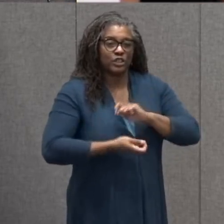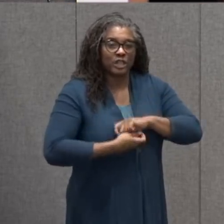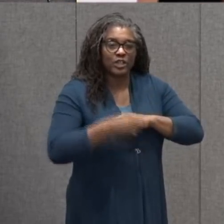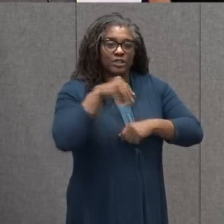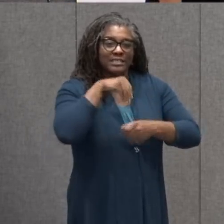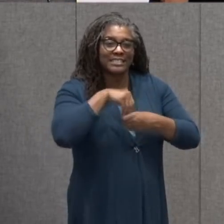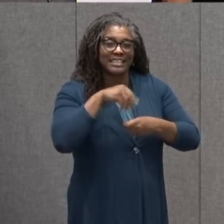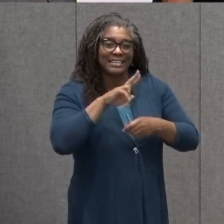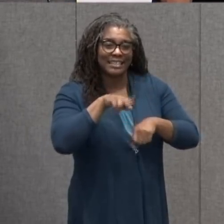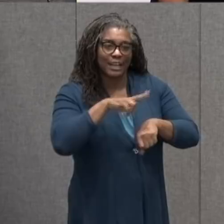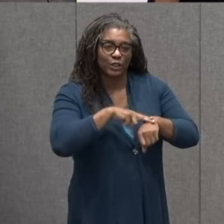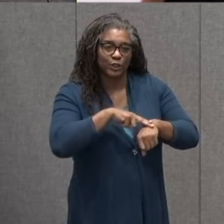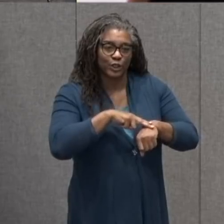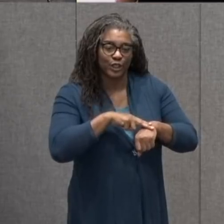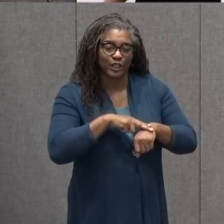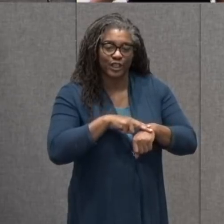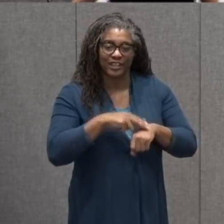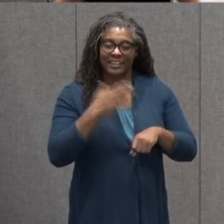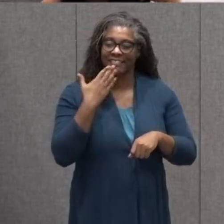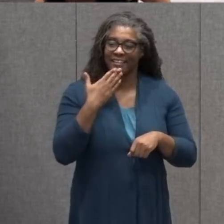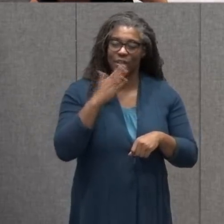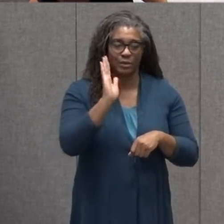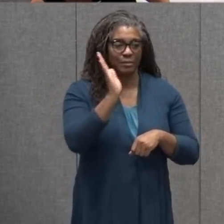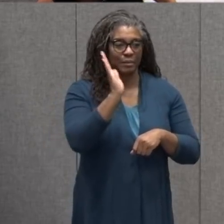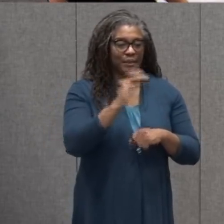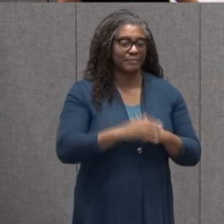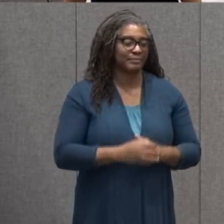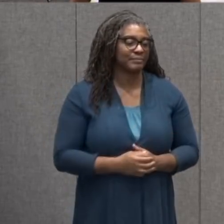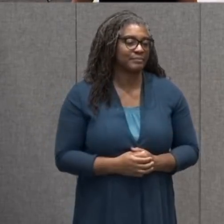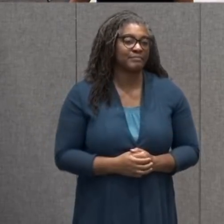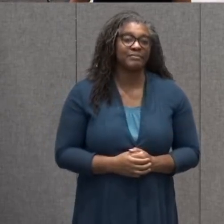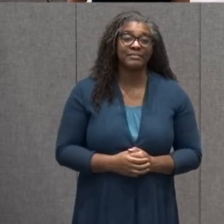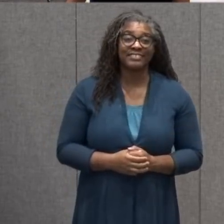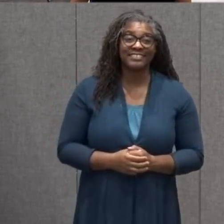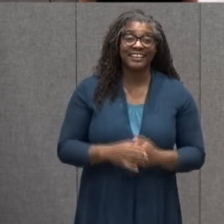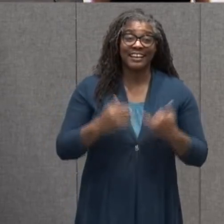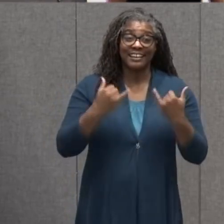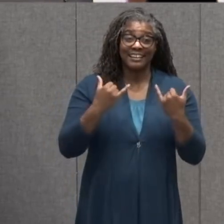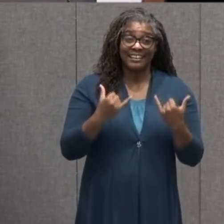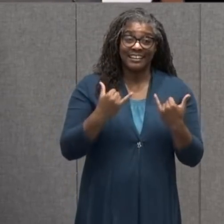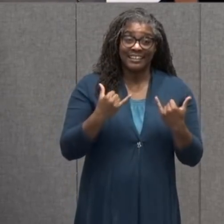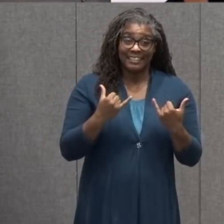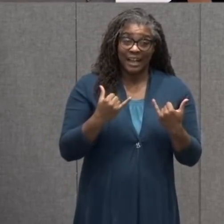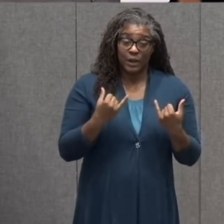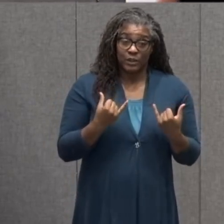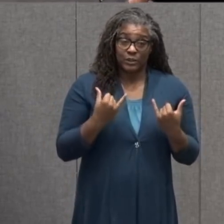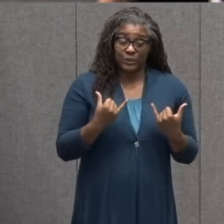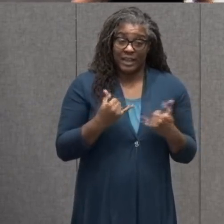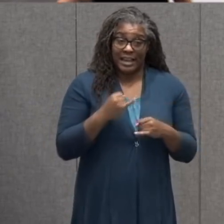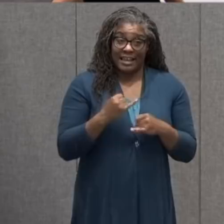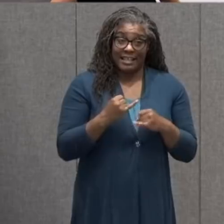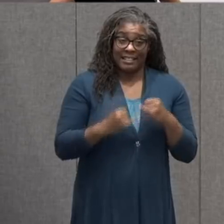All right, everyone. Well, this is our last day in this unit